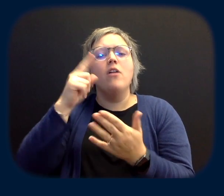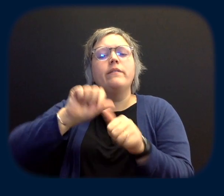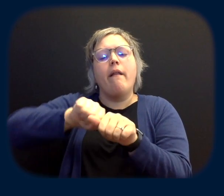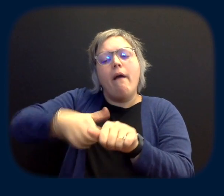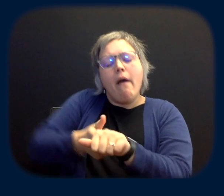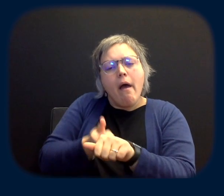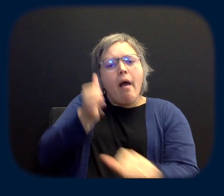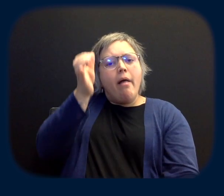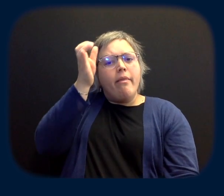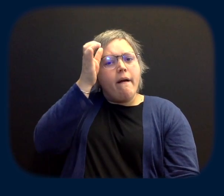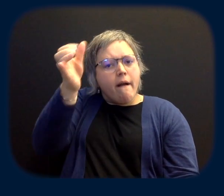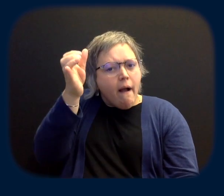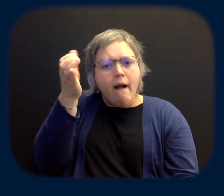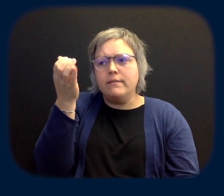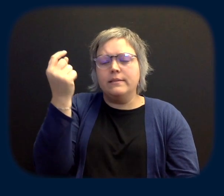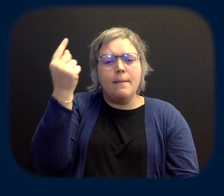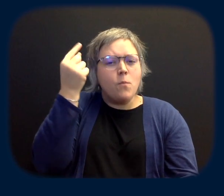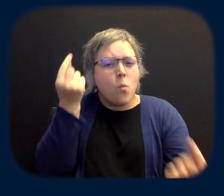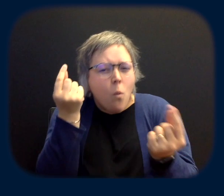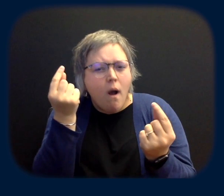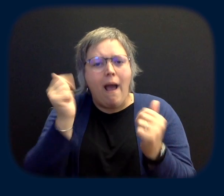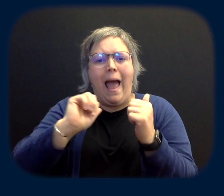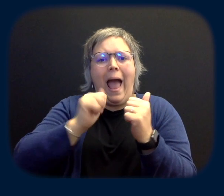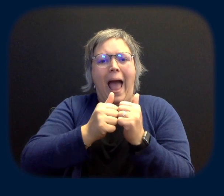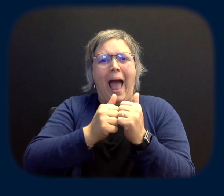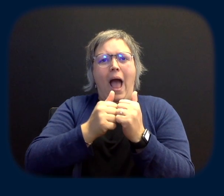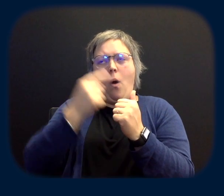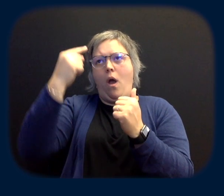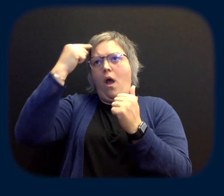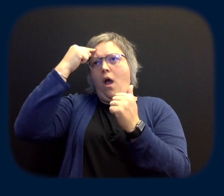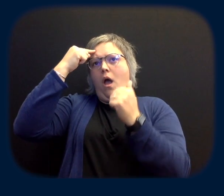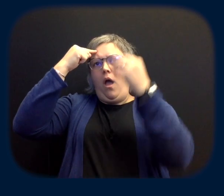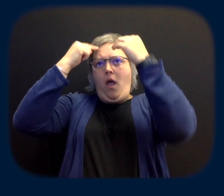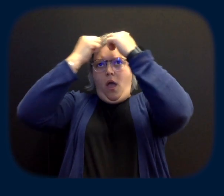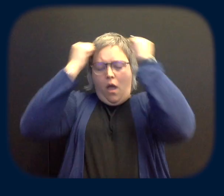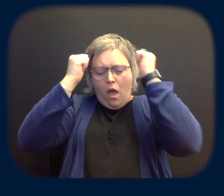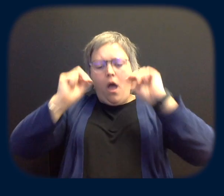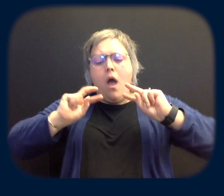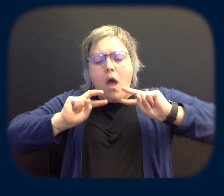visual that really help students to build their learning and understanding across content, across